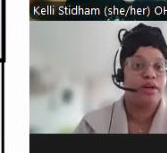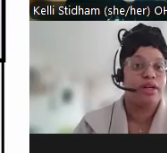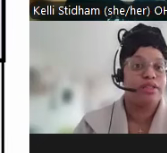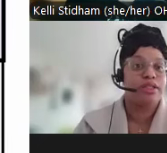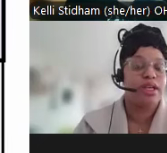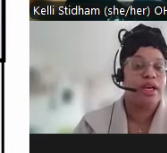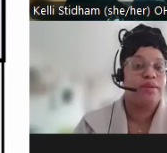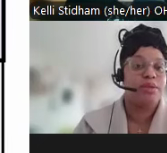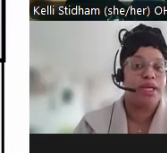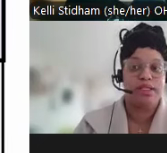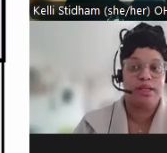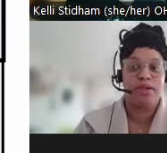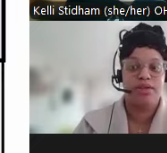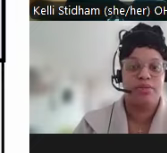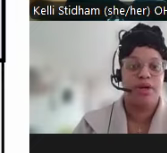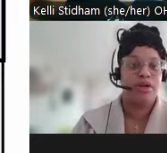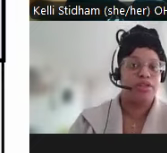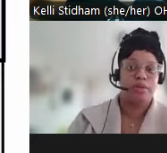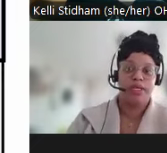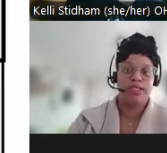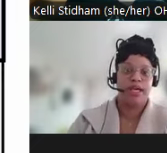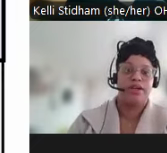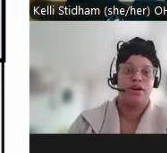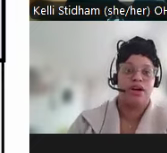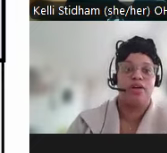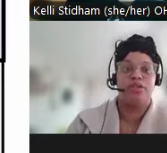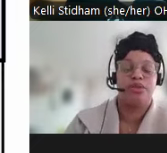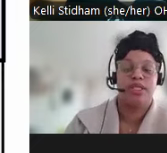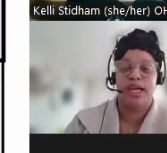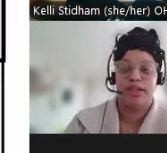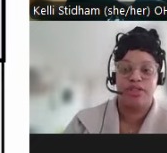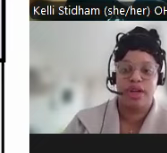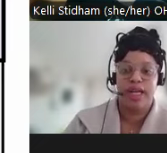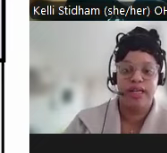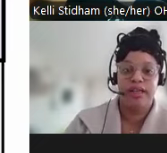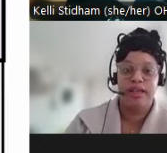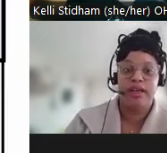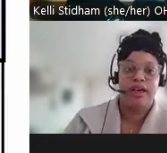workers. Um so PSWs, homecare workers or